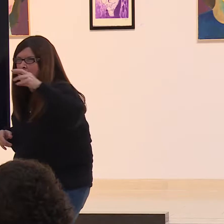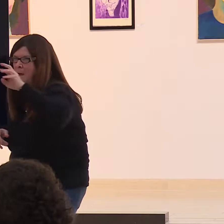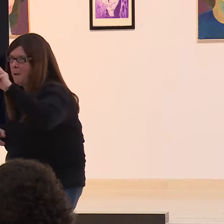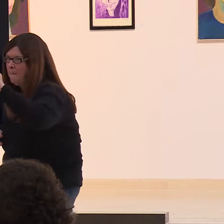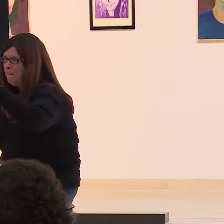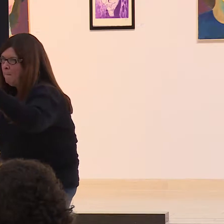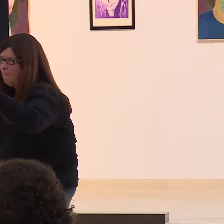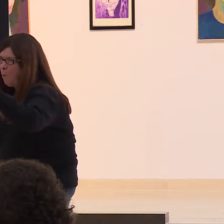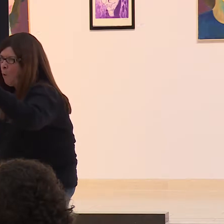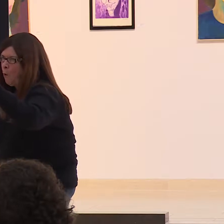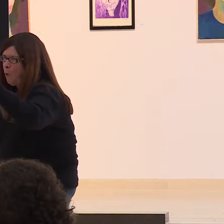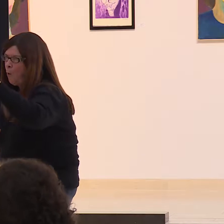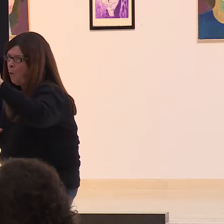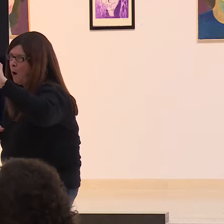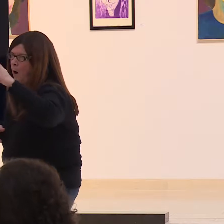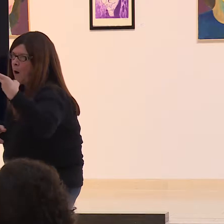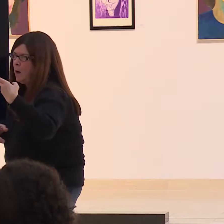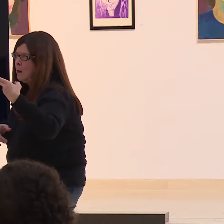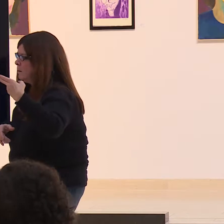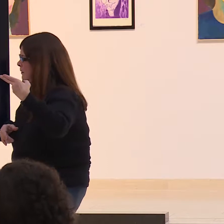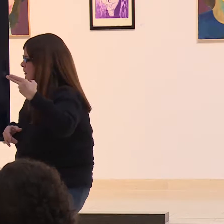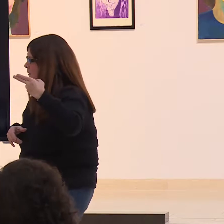Moloch...